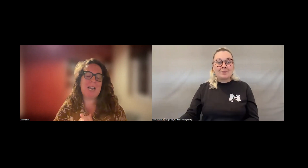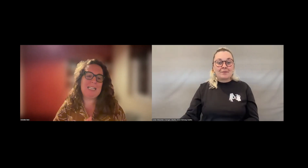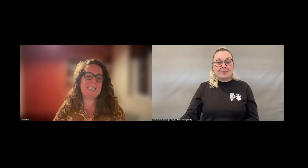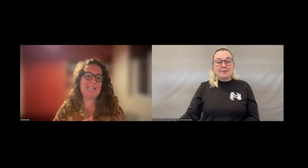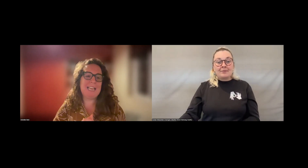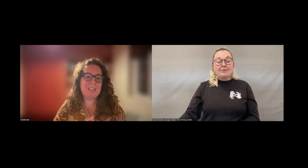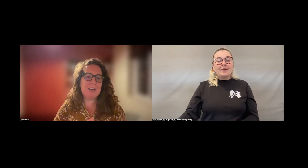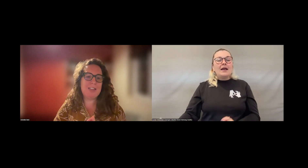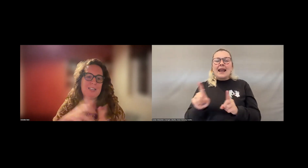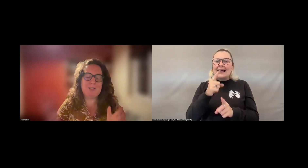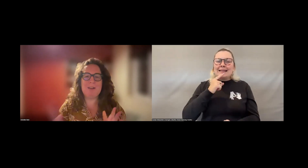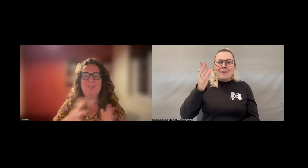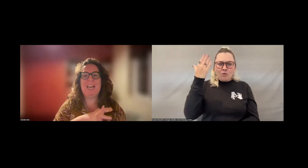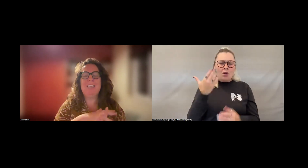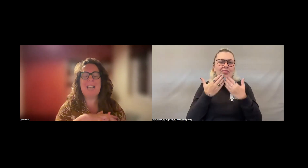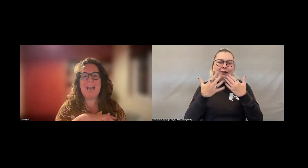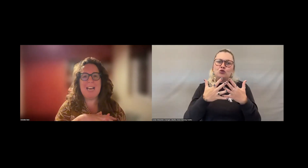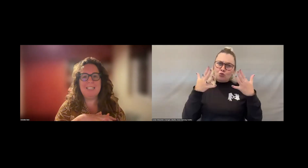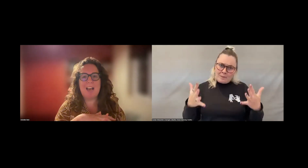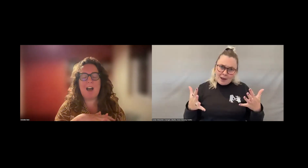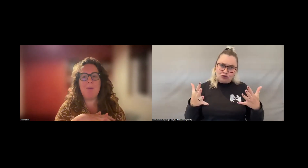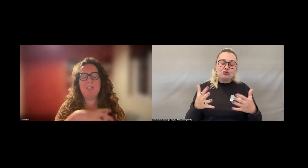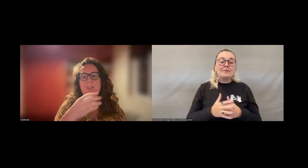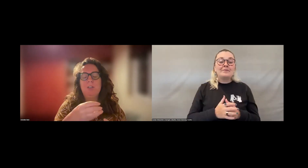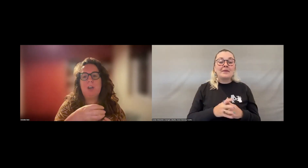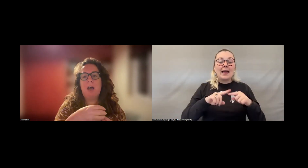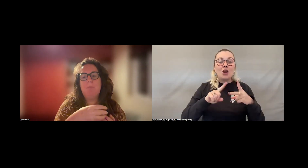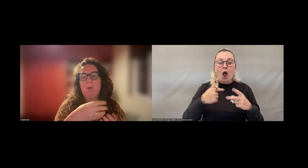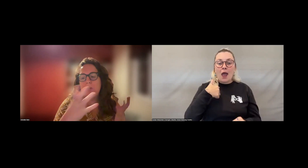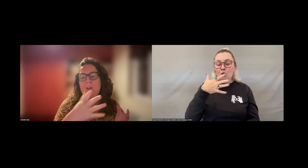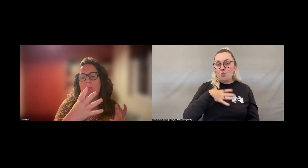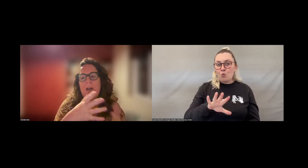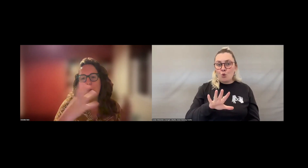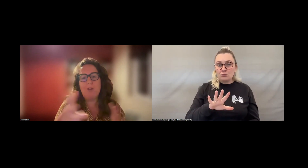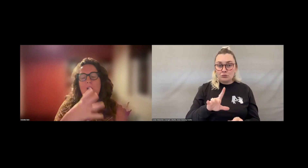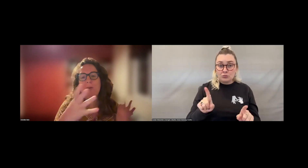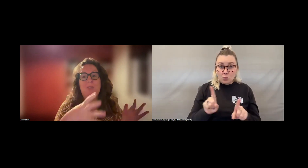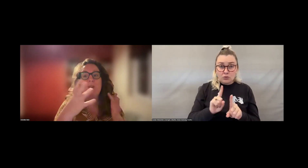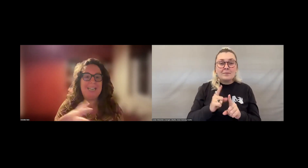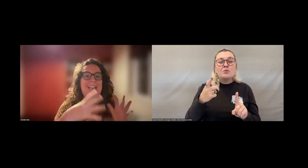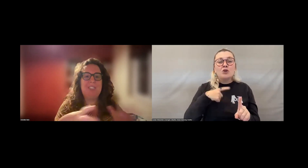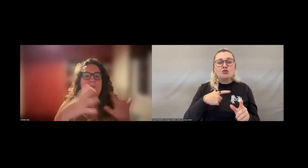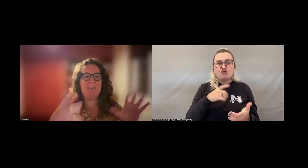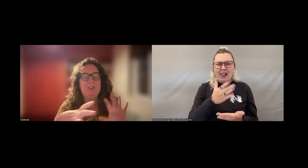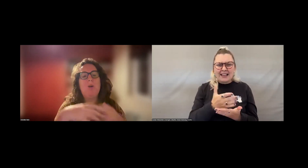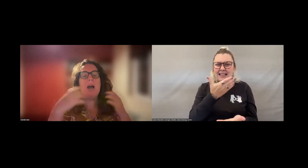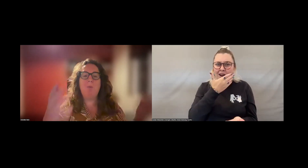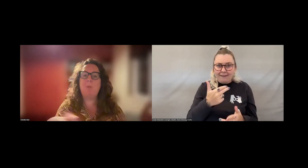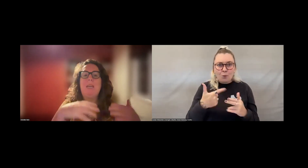Like I said, thank you so much for that. Although it is really nice for me to know what